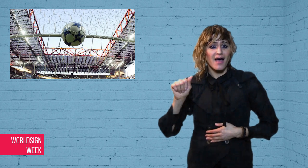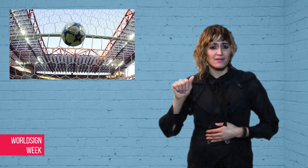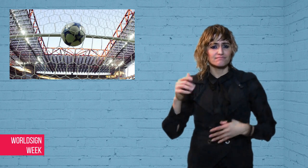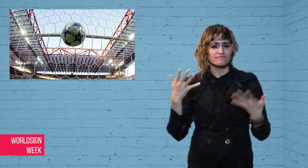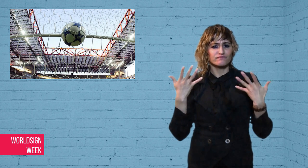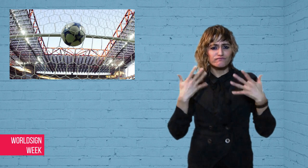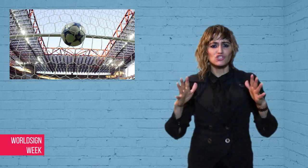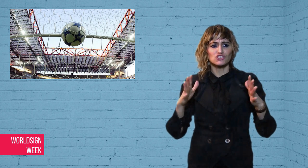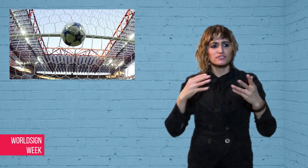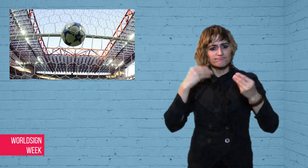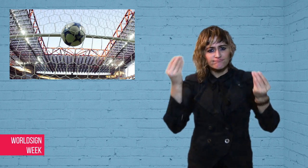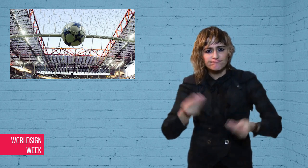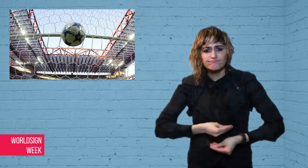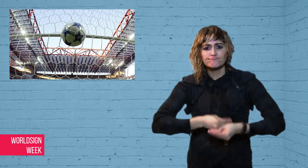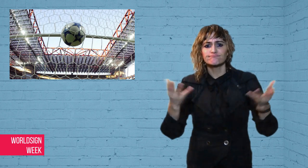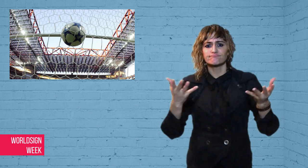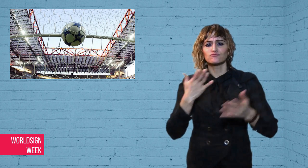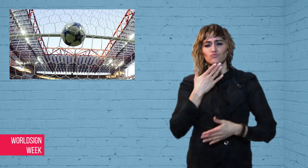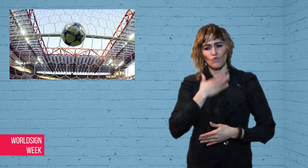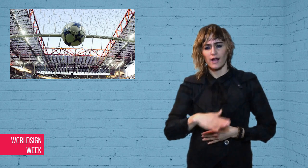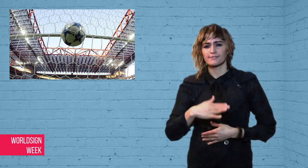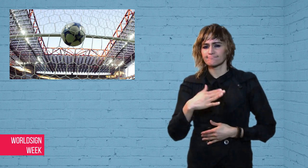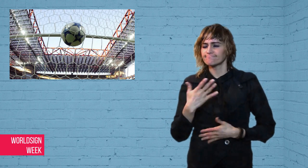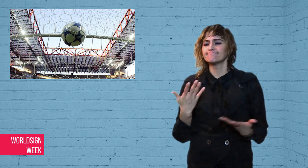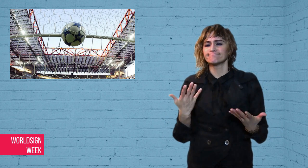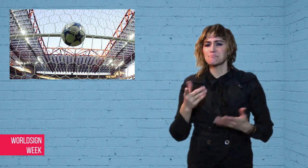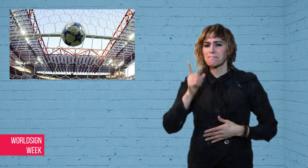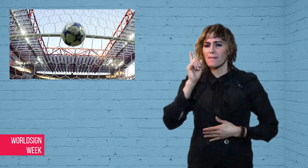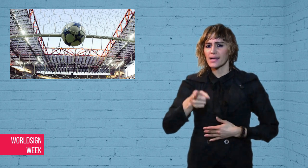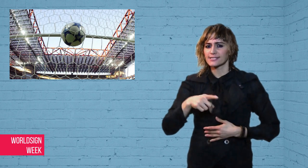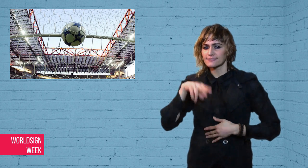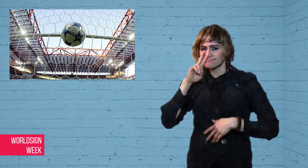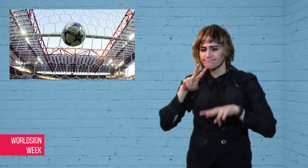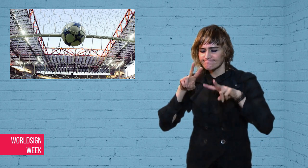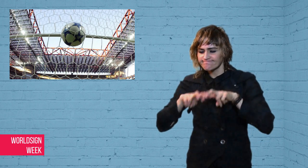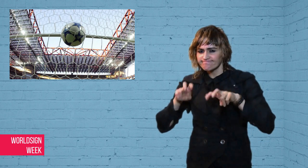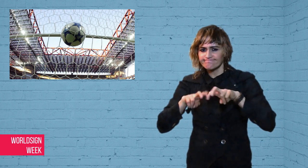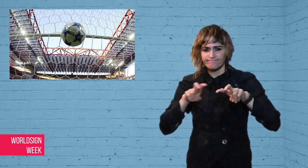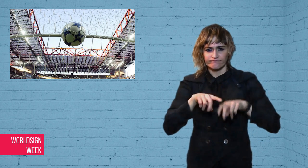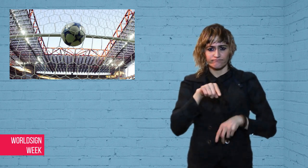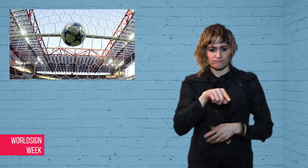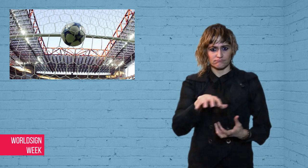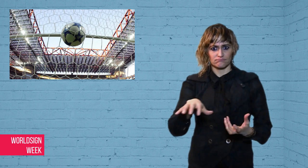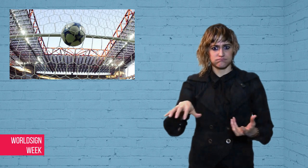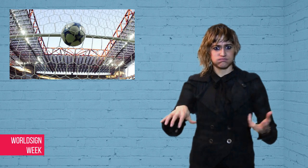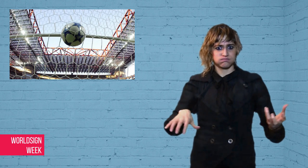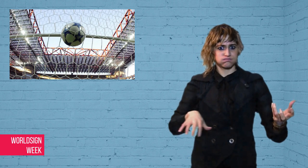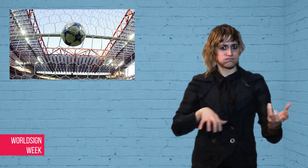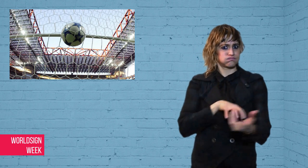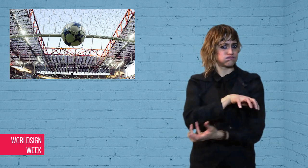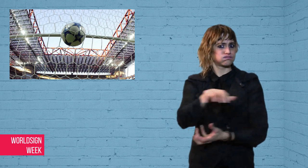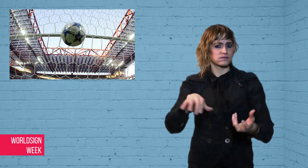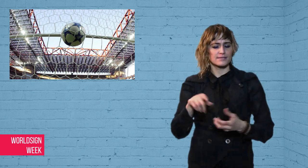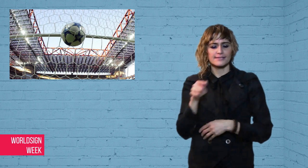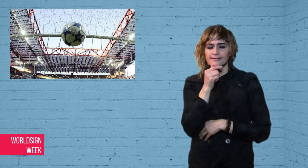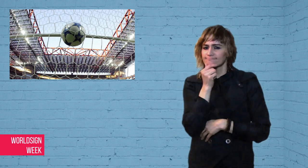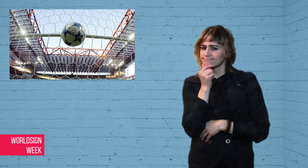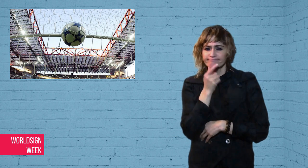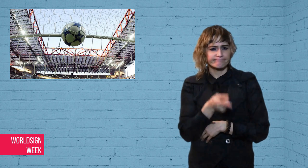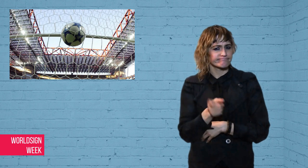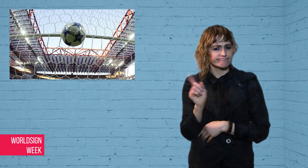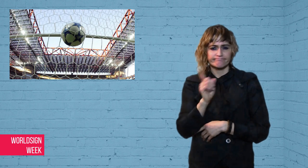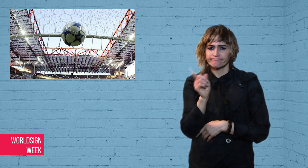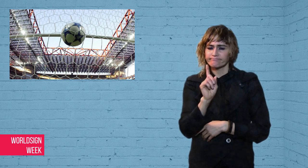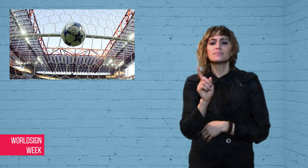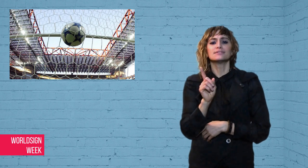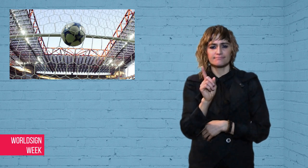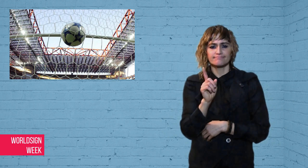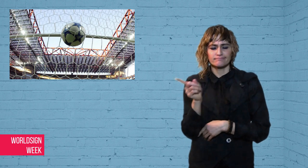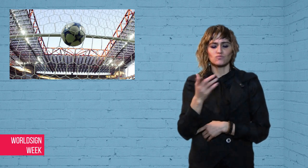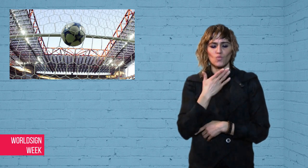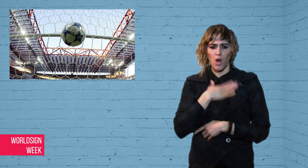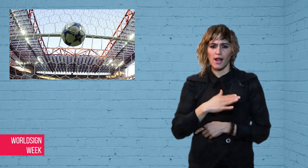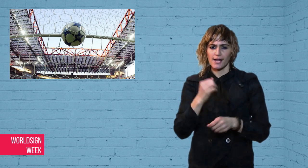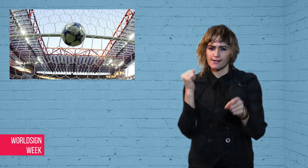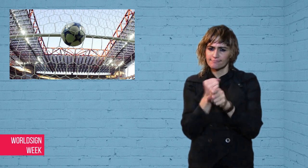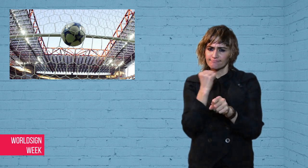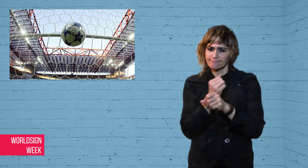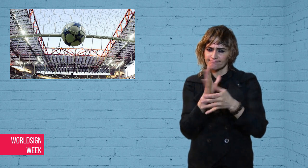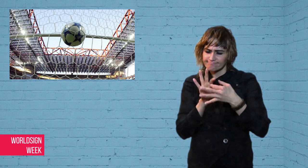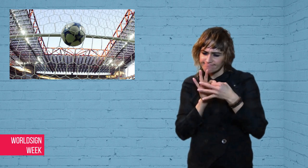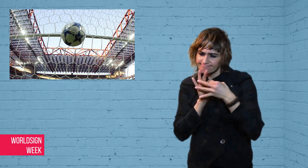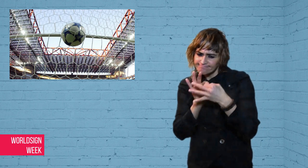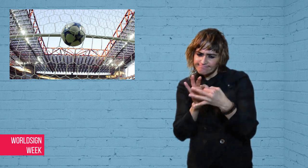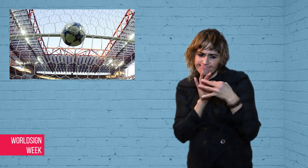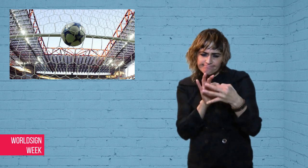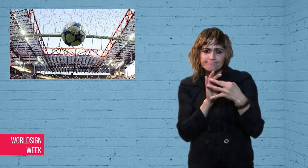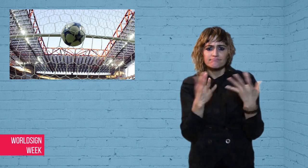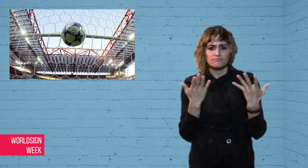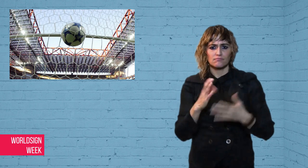FA has announced an investigation into the scandal